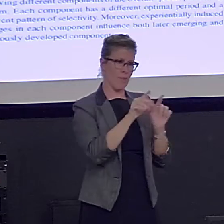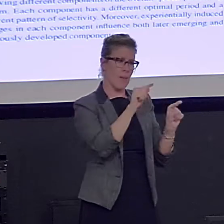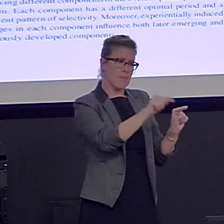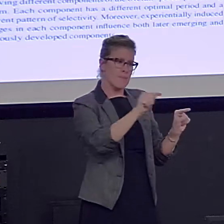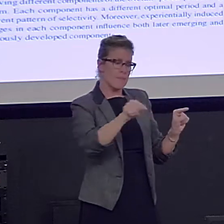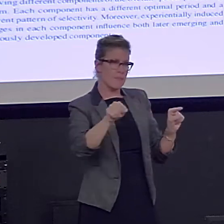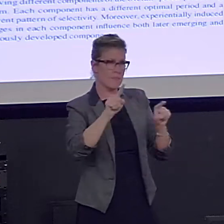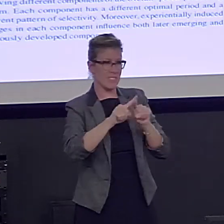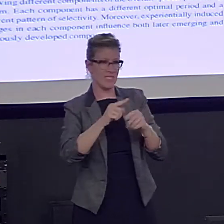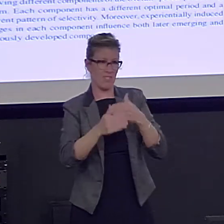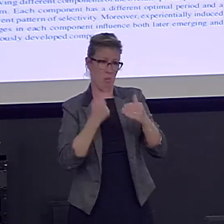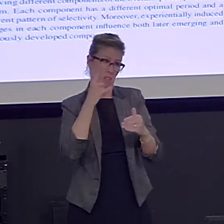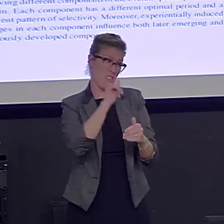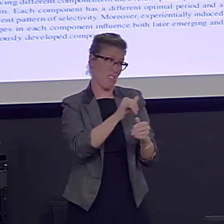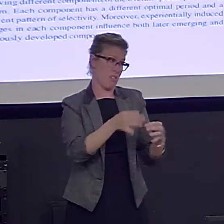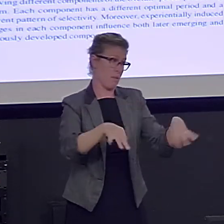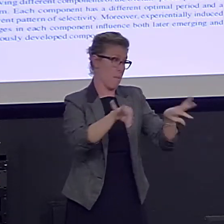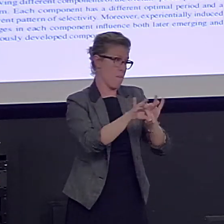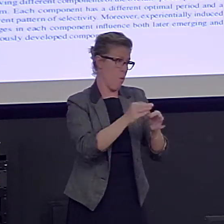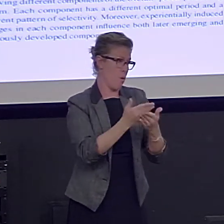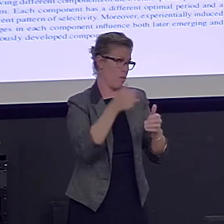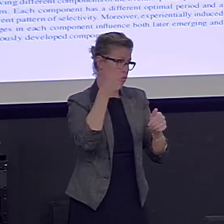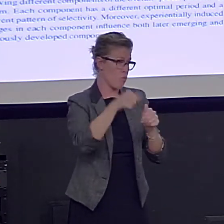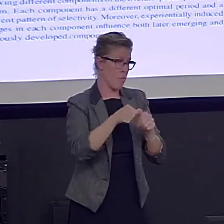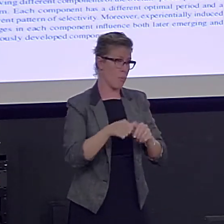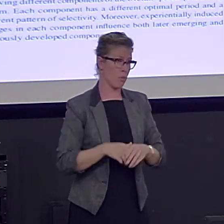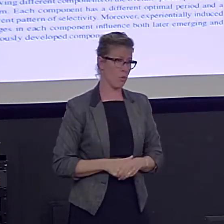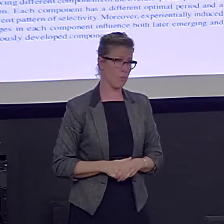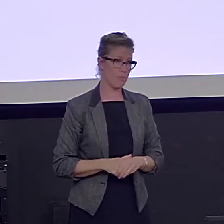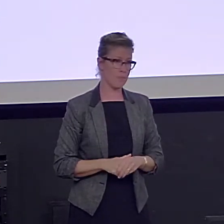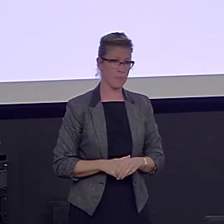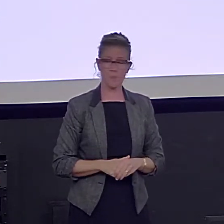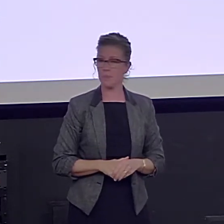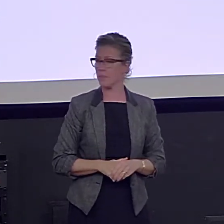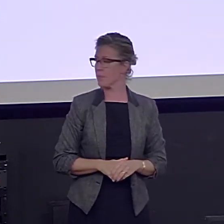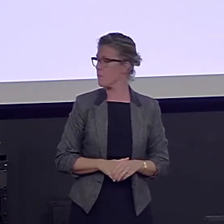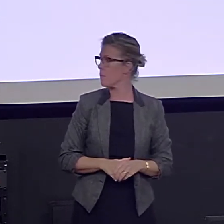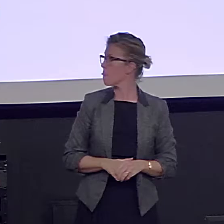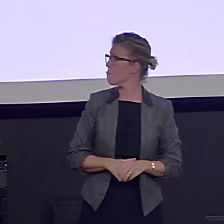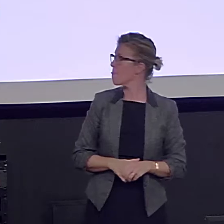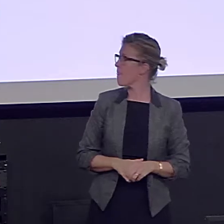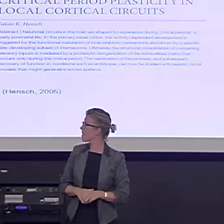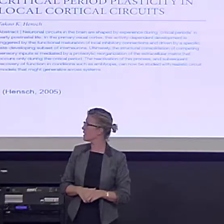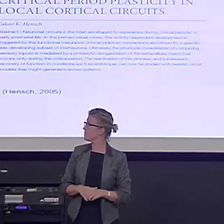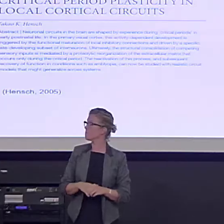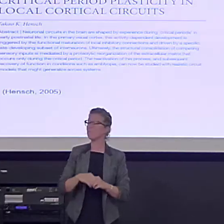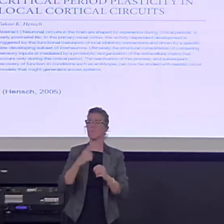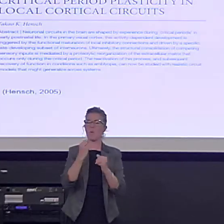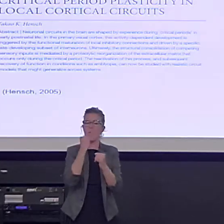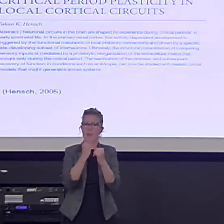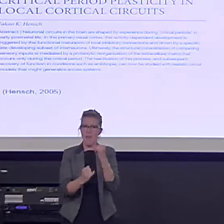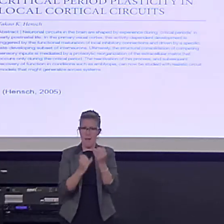And I think that's an important thing to keep in mind. Okay. The final piece that I want to tell you about is